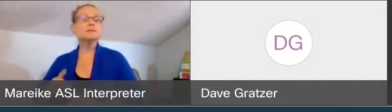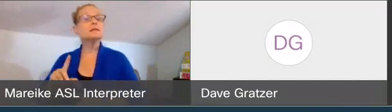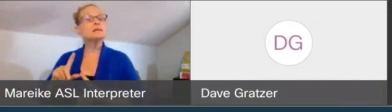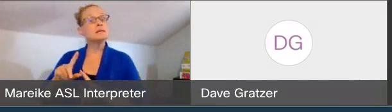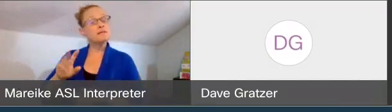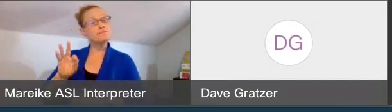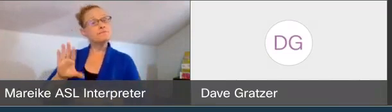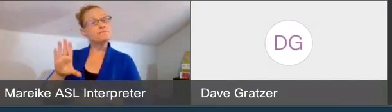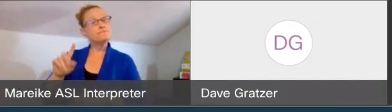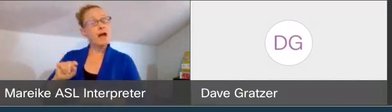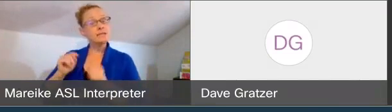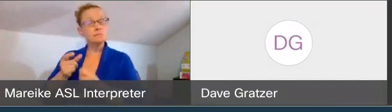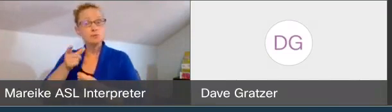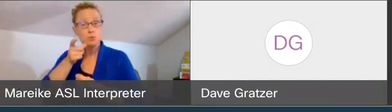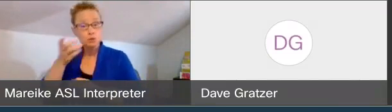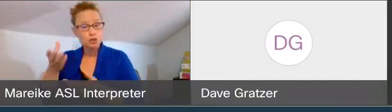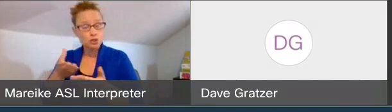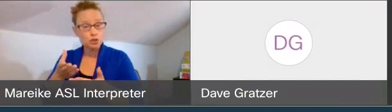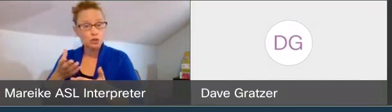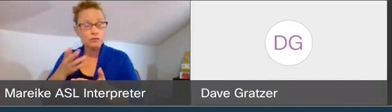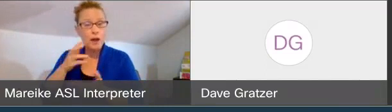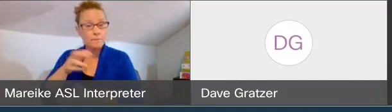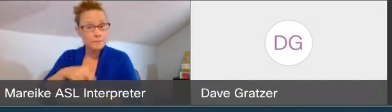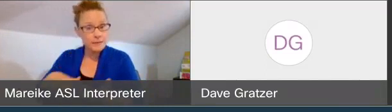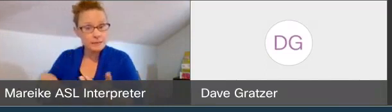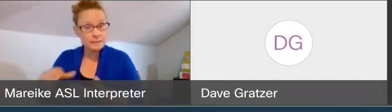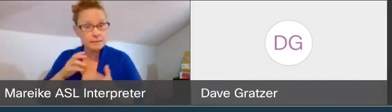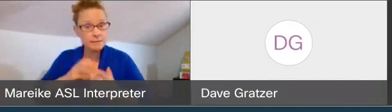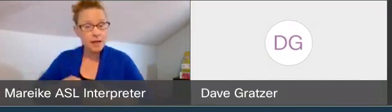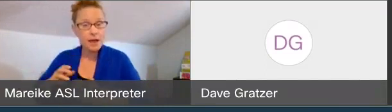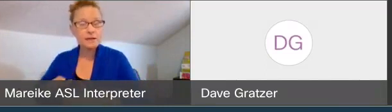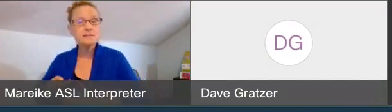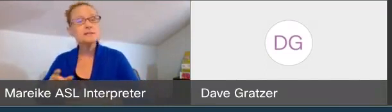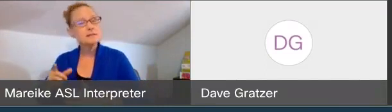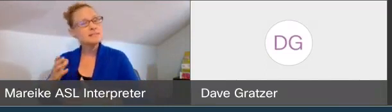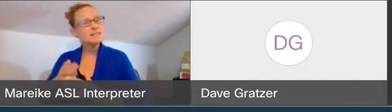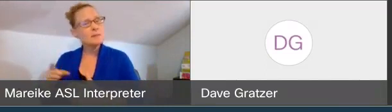was almost an element of don't mix them because those who are an injustice involved may learn